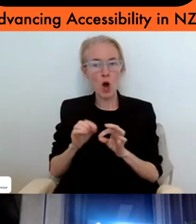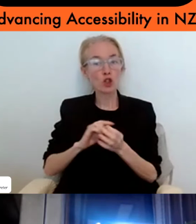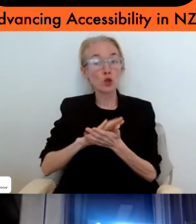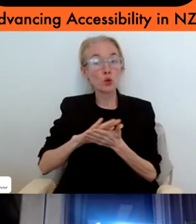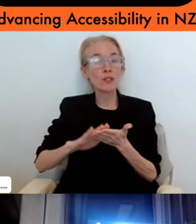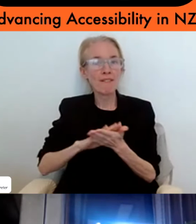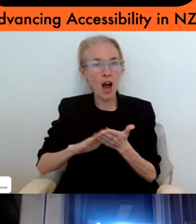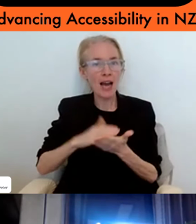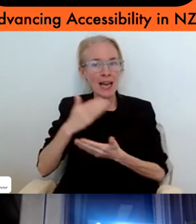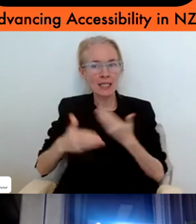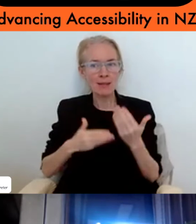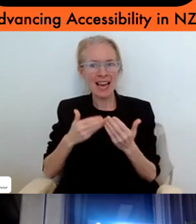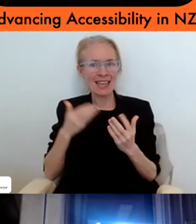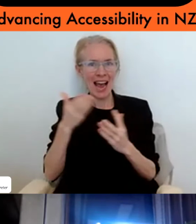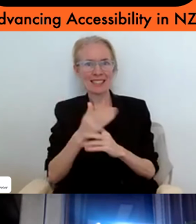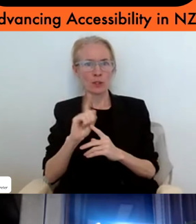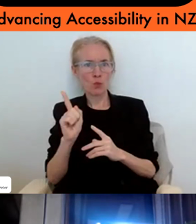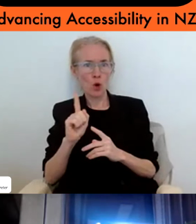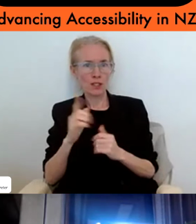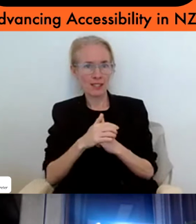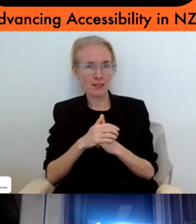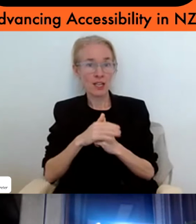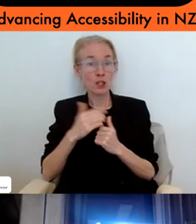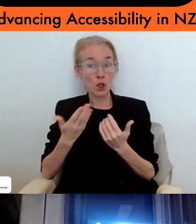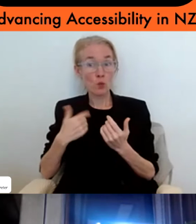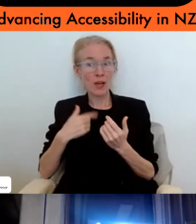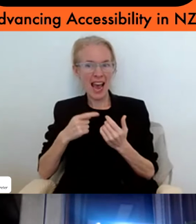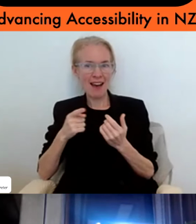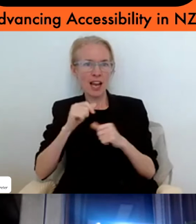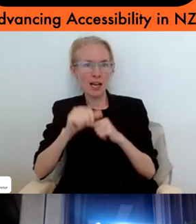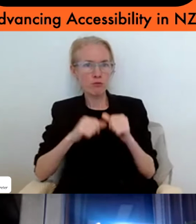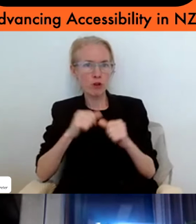to measure and review and provide assurance around that. But the